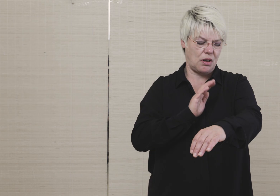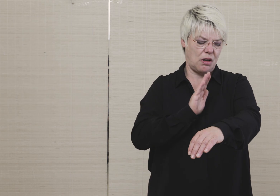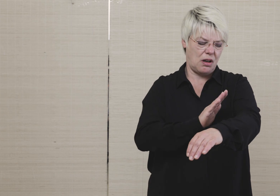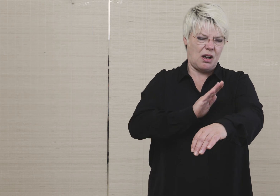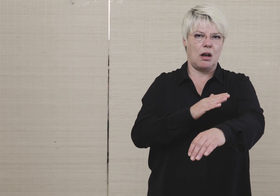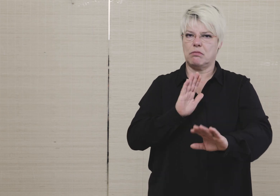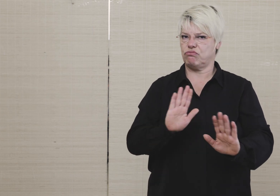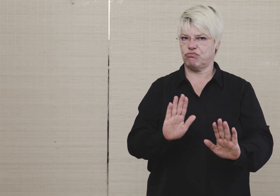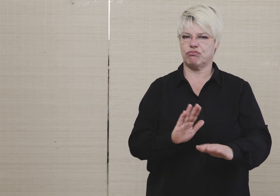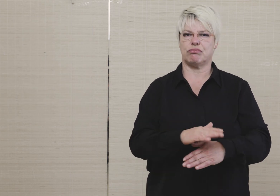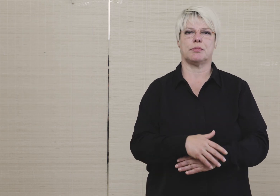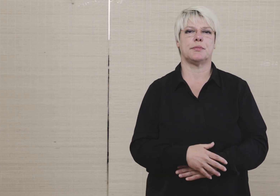Avoid touching the foreign object